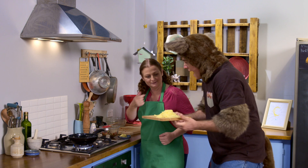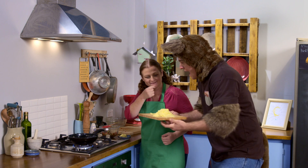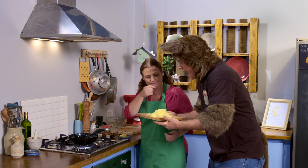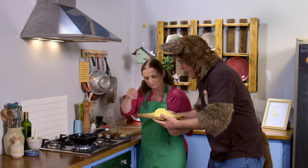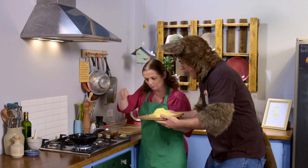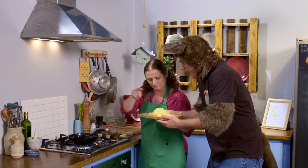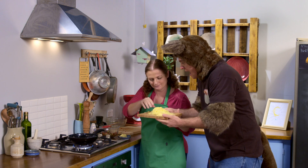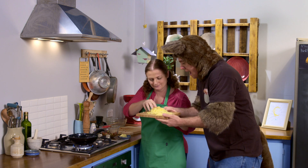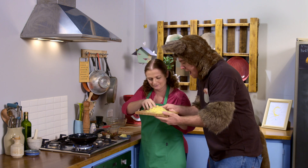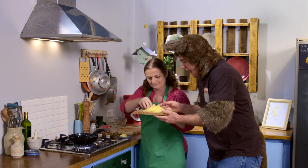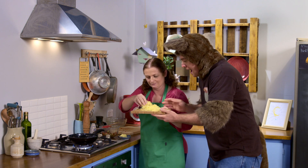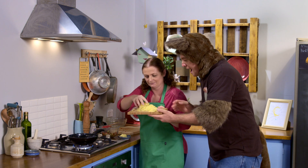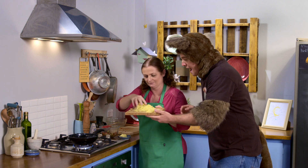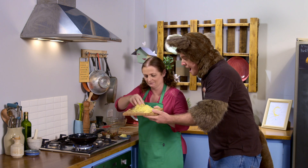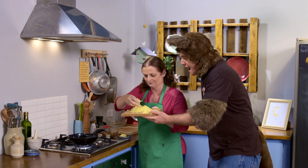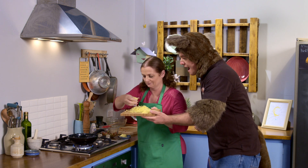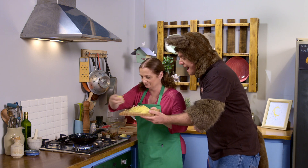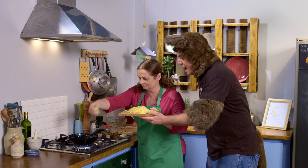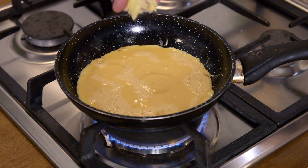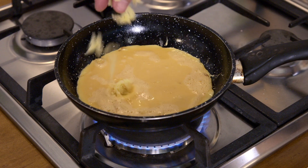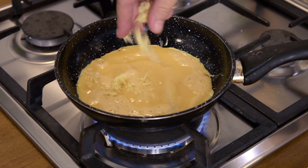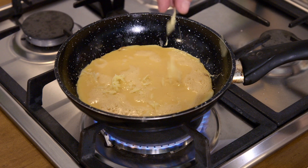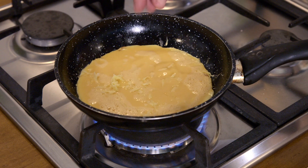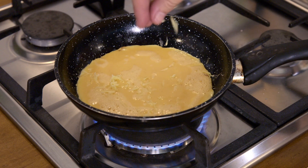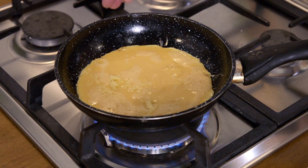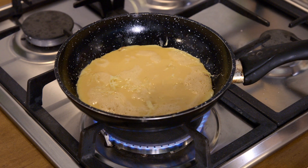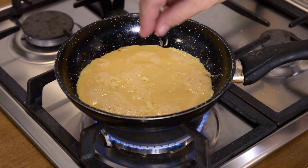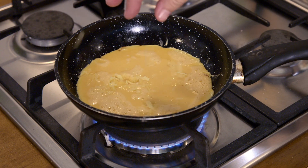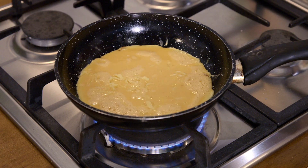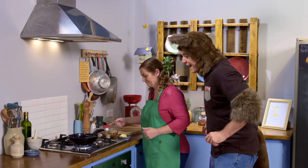Just a little sprinkle. Ooh!